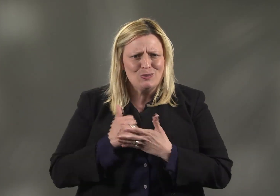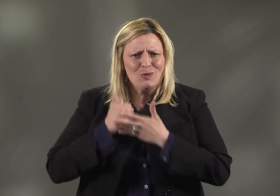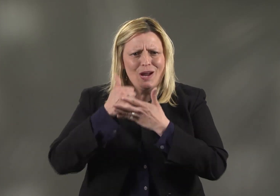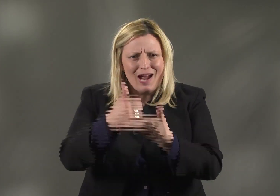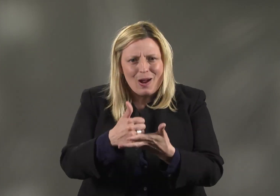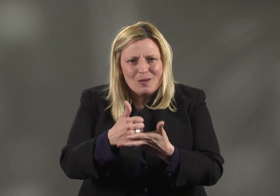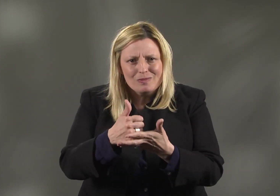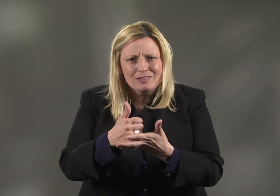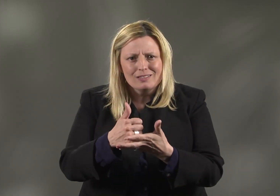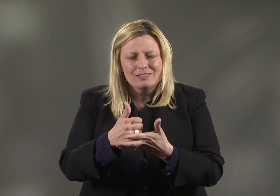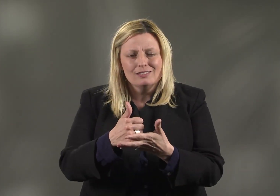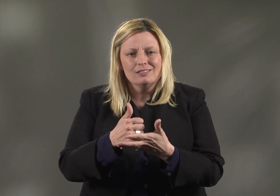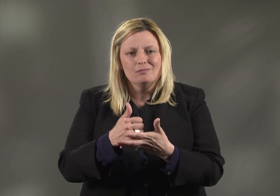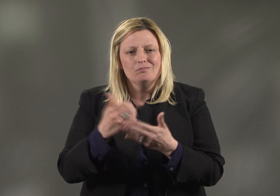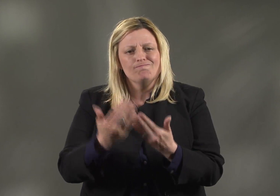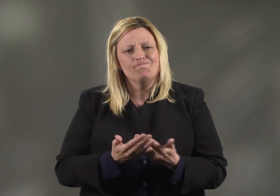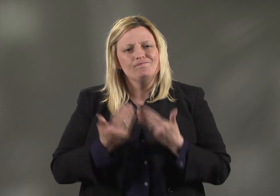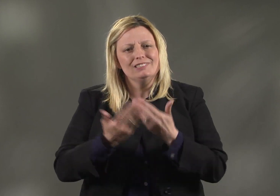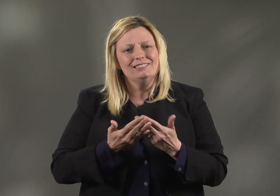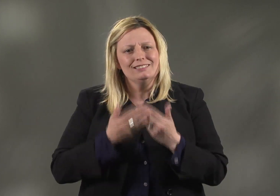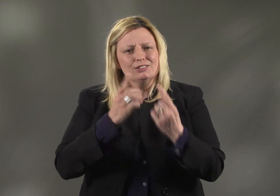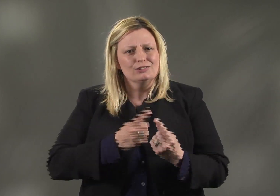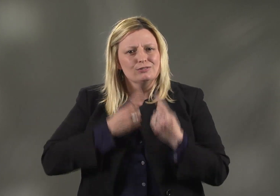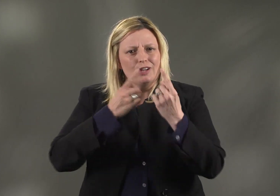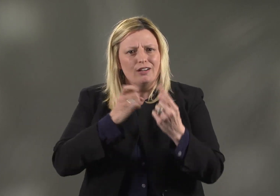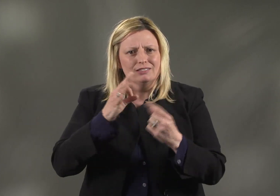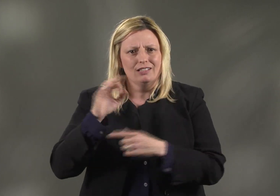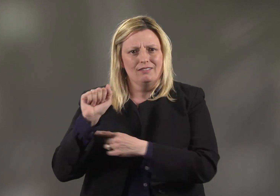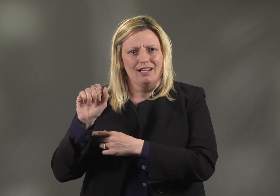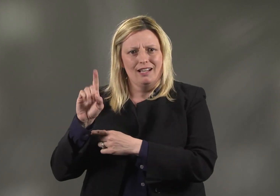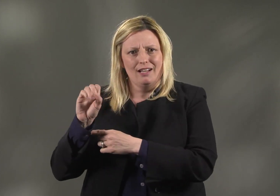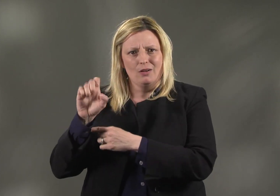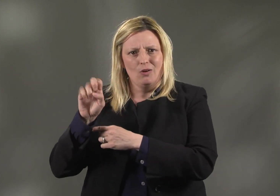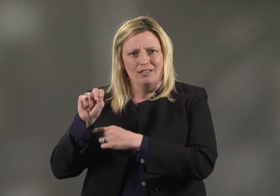to help ease the struggle of adolescence